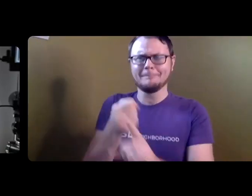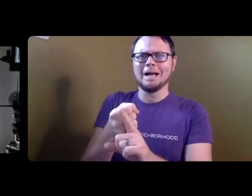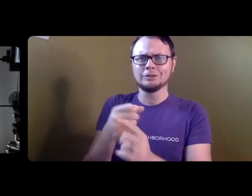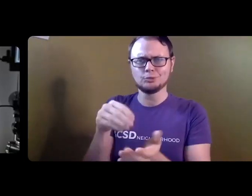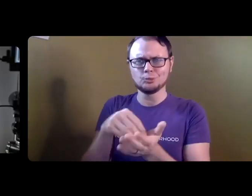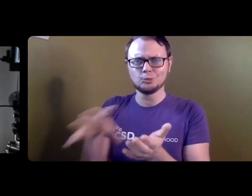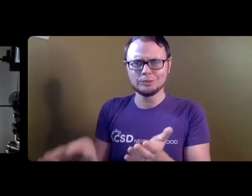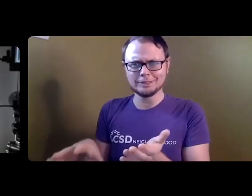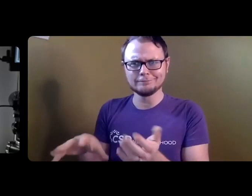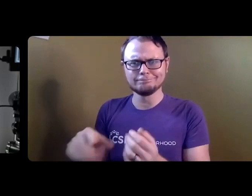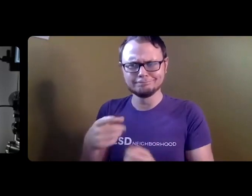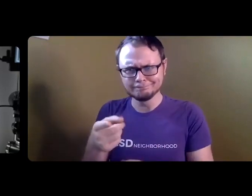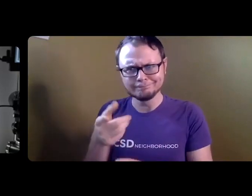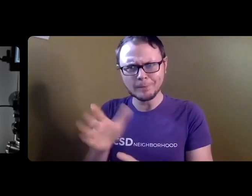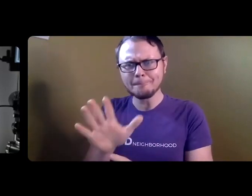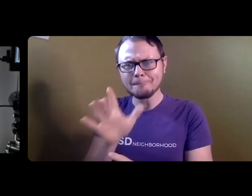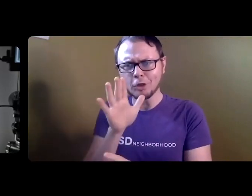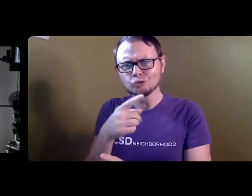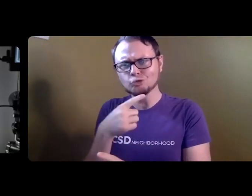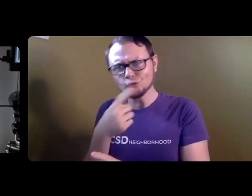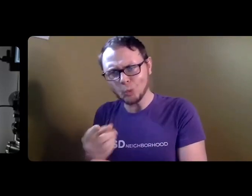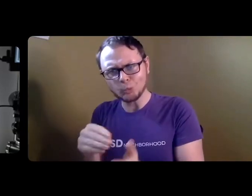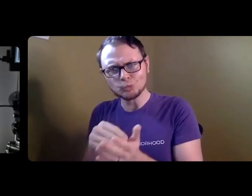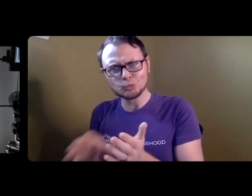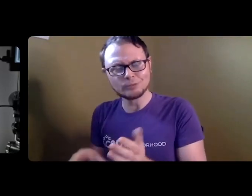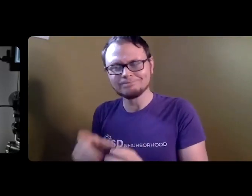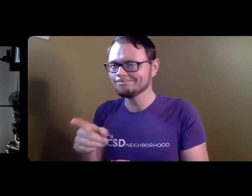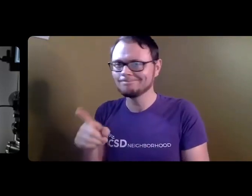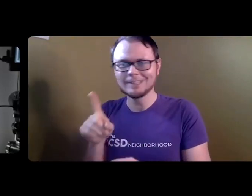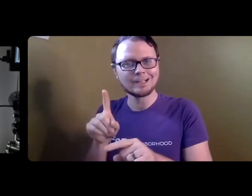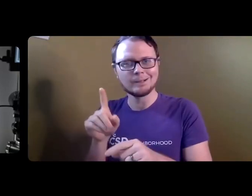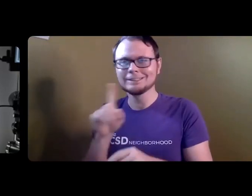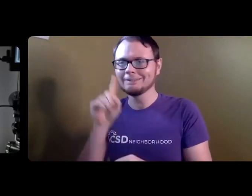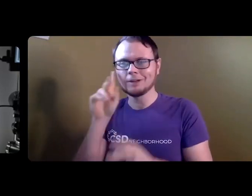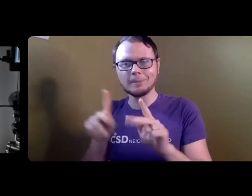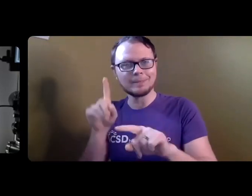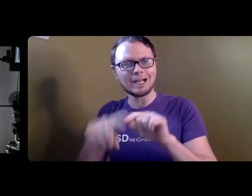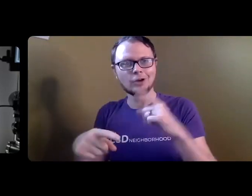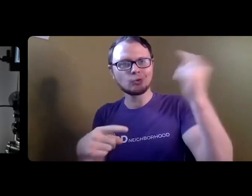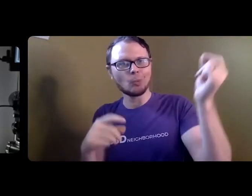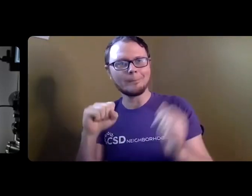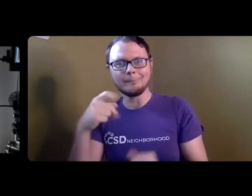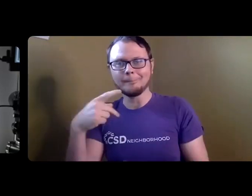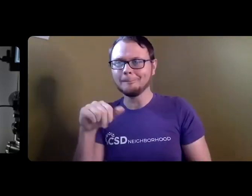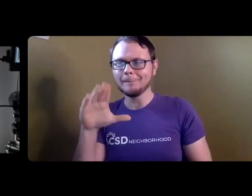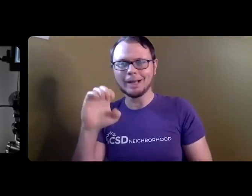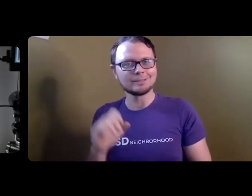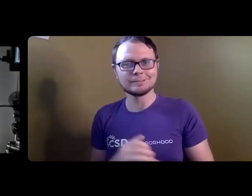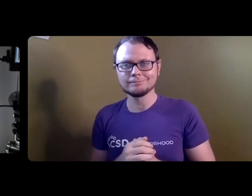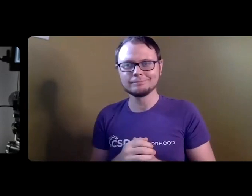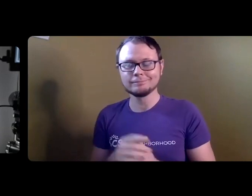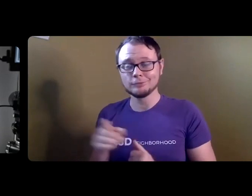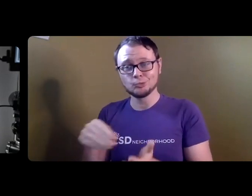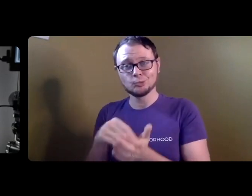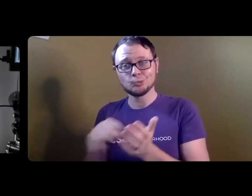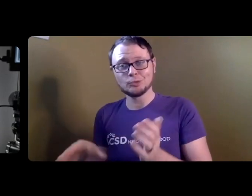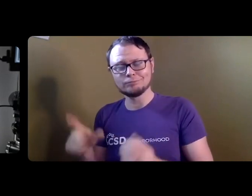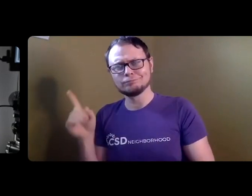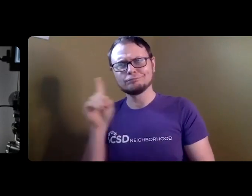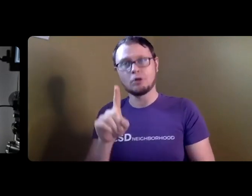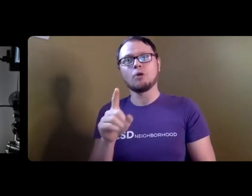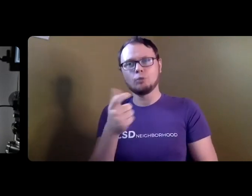One of our role models here is one student whose parents said that as a Deaf person,